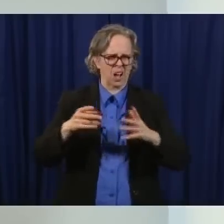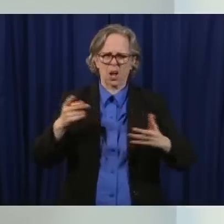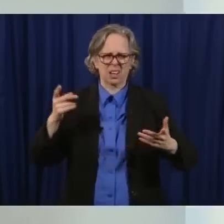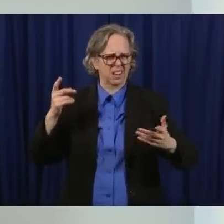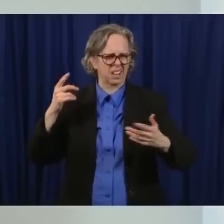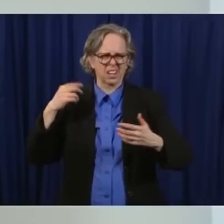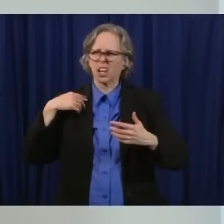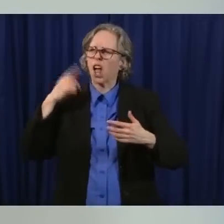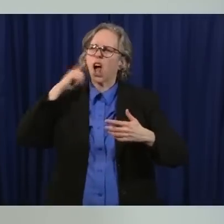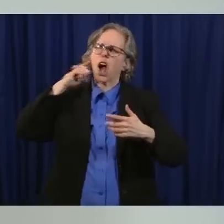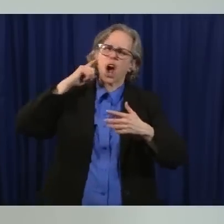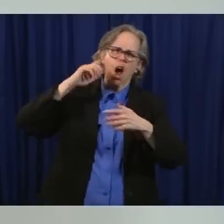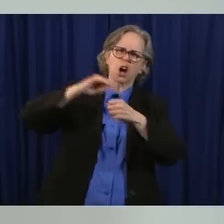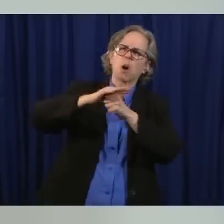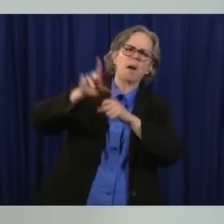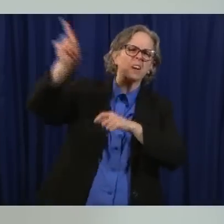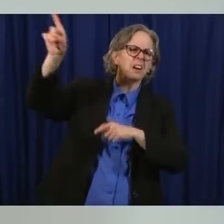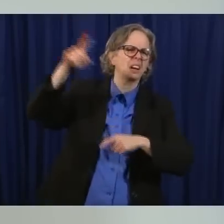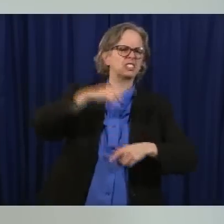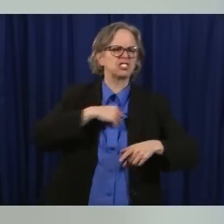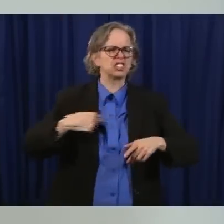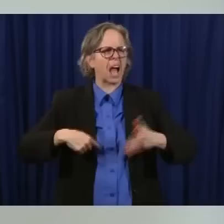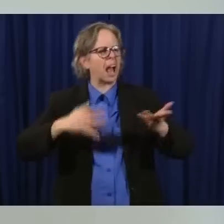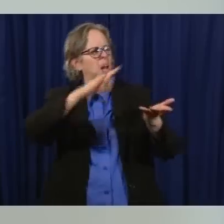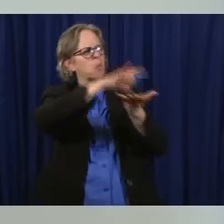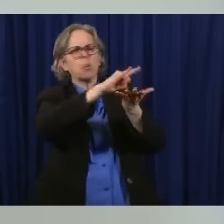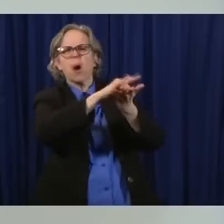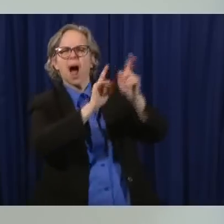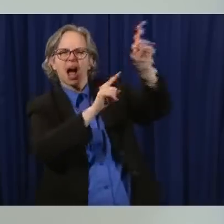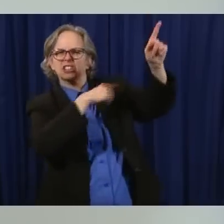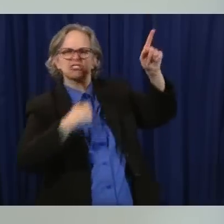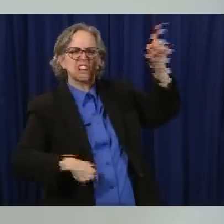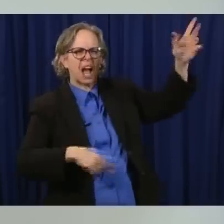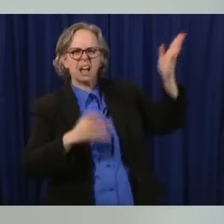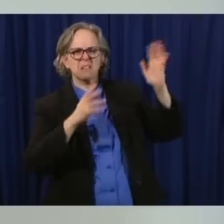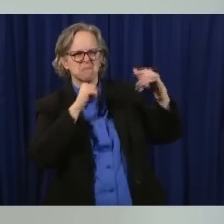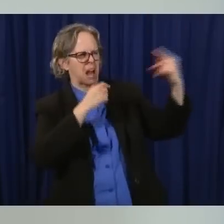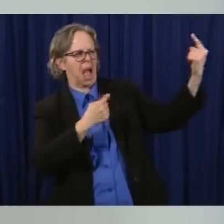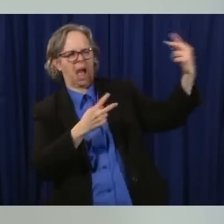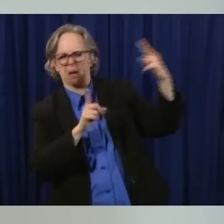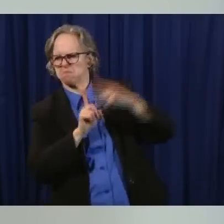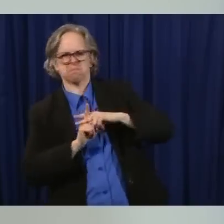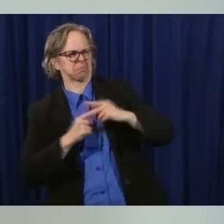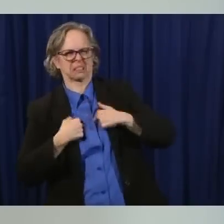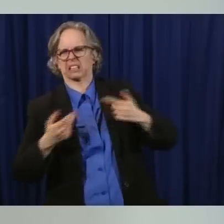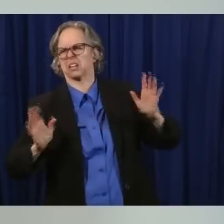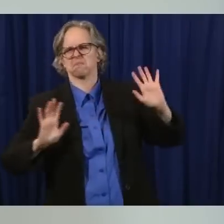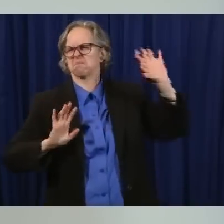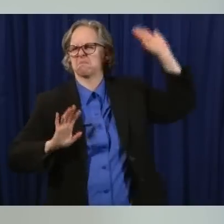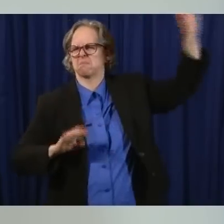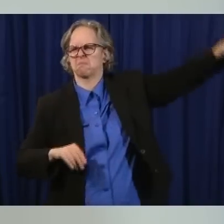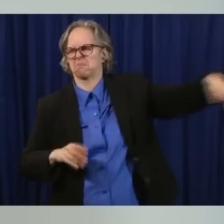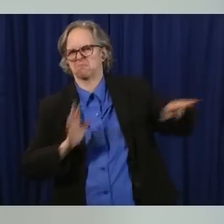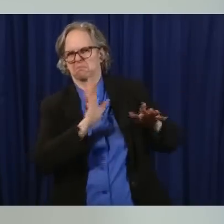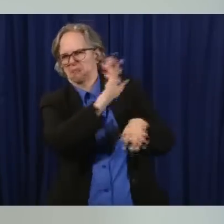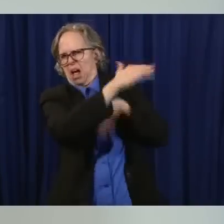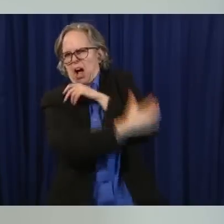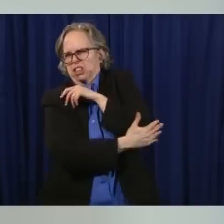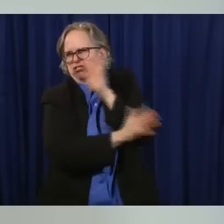EVERYBODY BY SURPRISE. THEY DIDN'T REALIZE WHEN THEY HEARD CORONAVIRUS, MAYBE